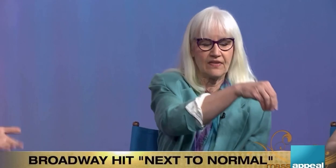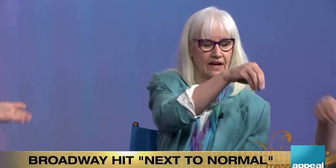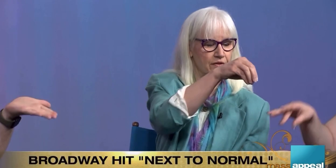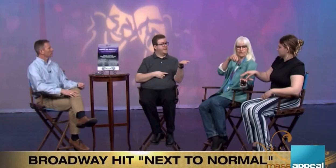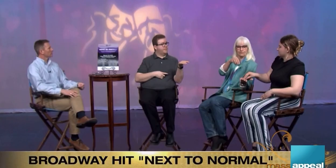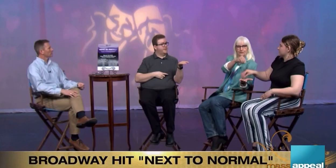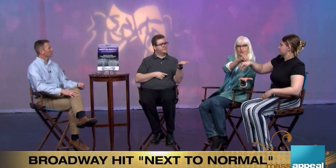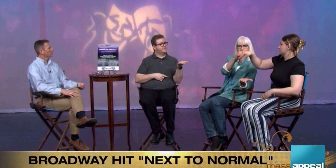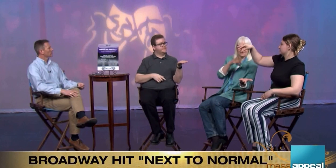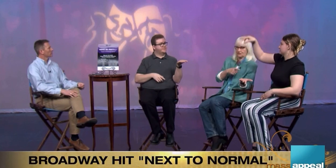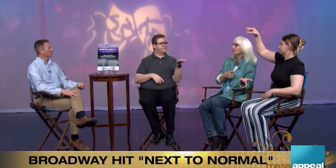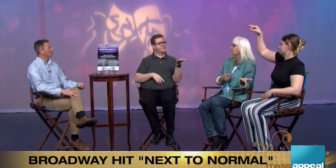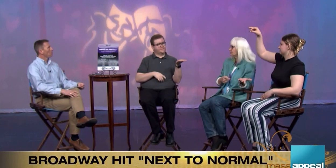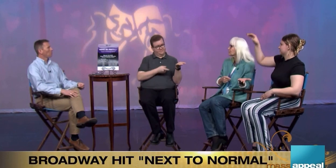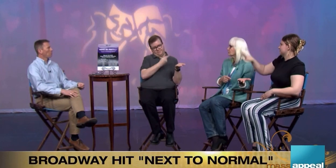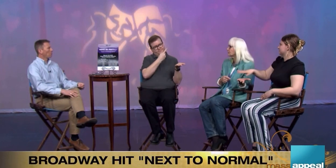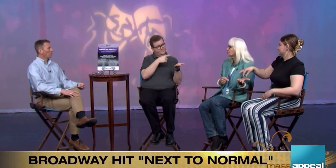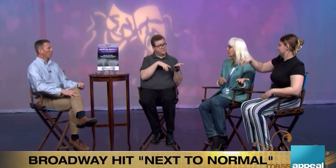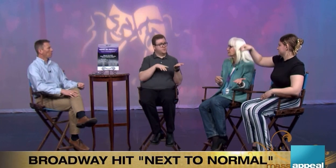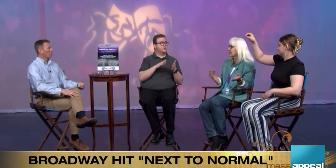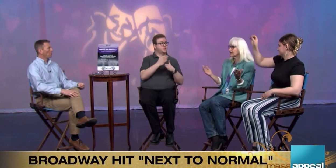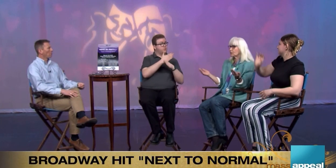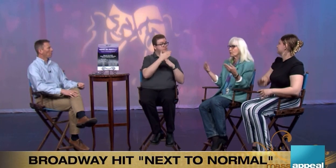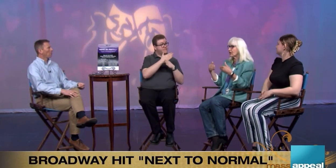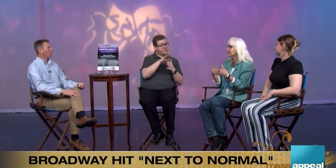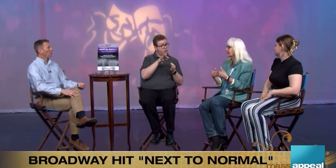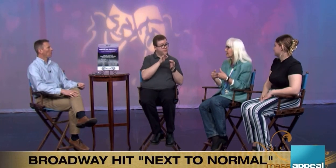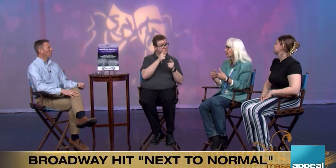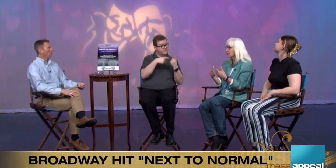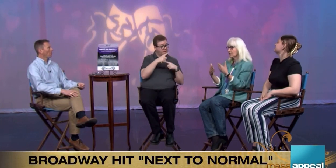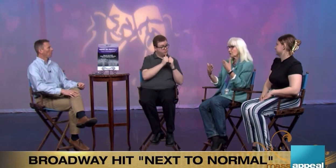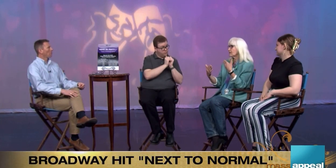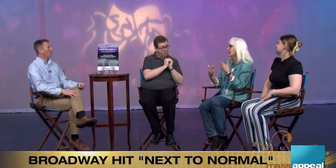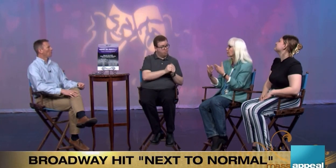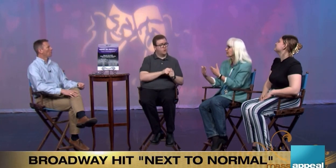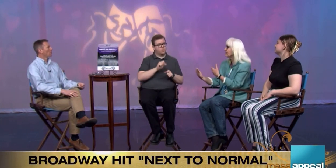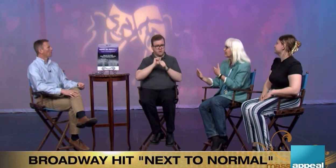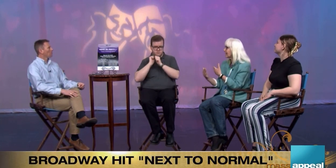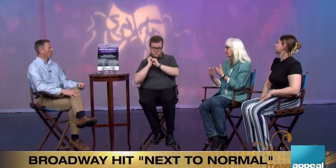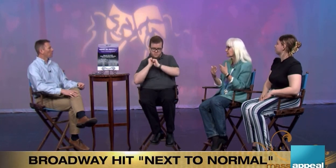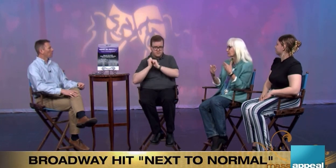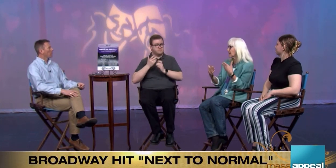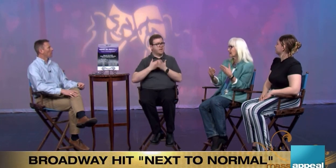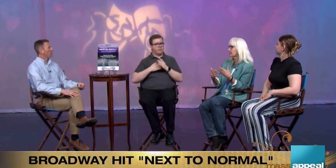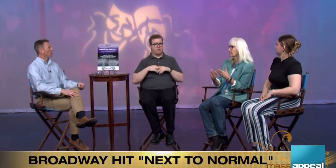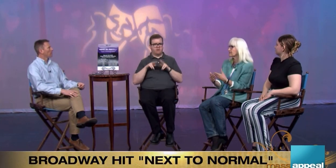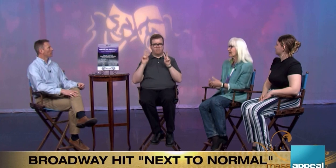the other you know, so that we share signs. We work together, we might reflex, we might